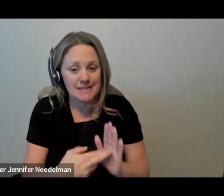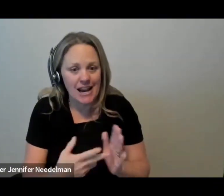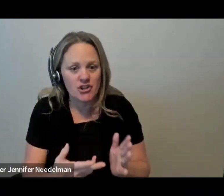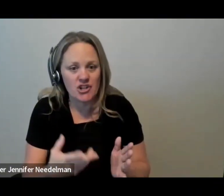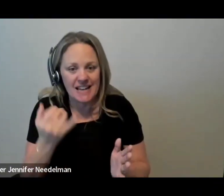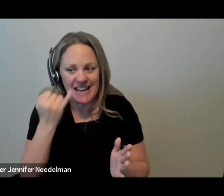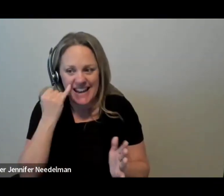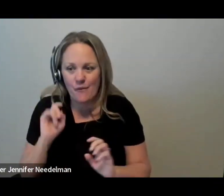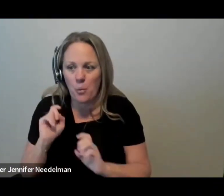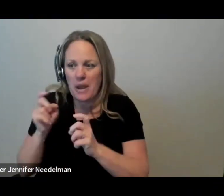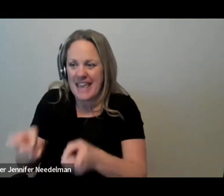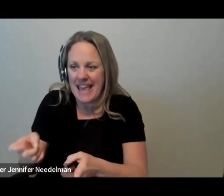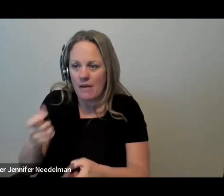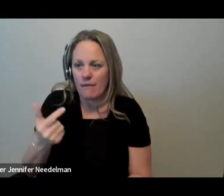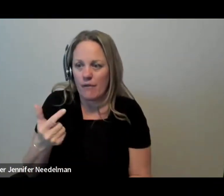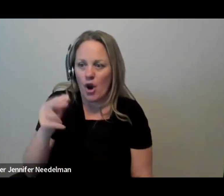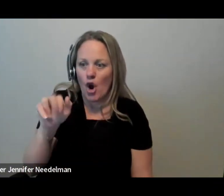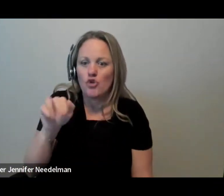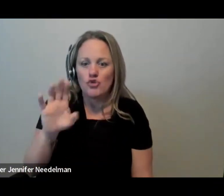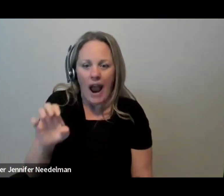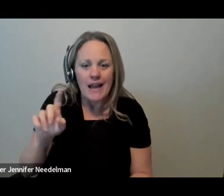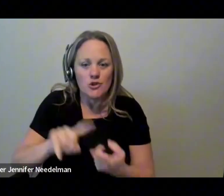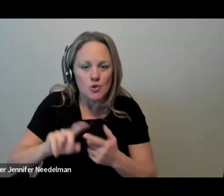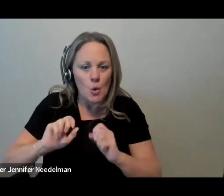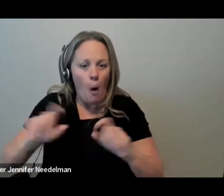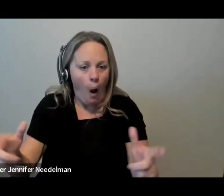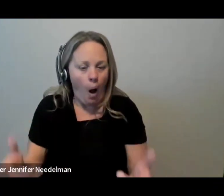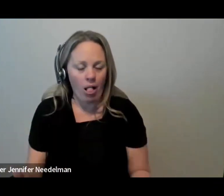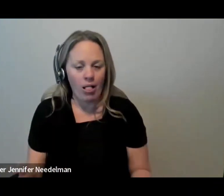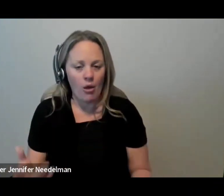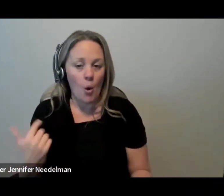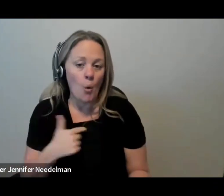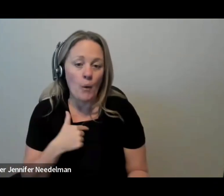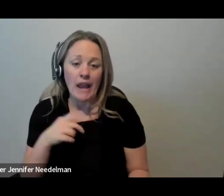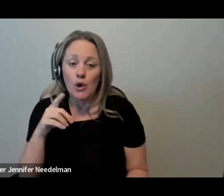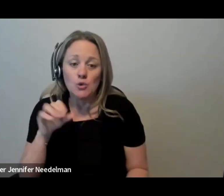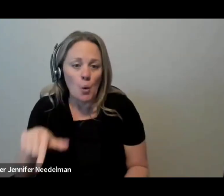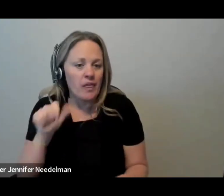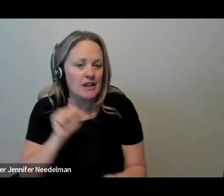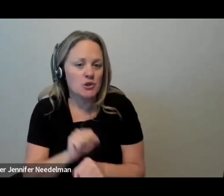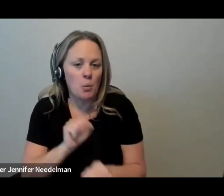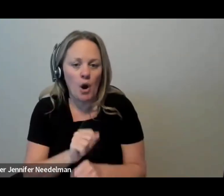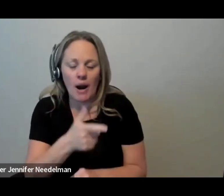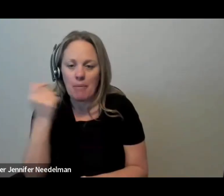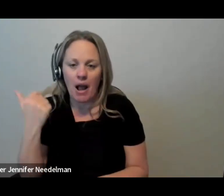We all are doing this work 'cause we care. Yeah. - We care deeply. We're all passionate about this work.